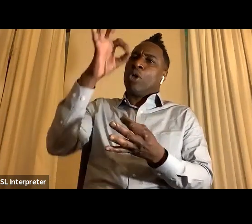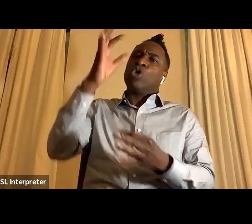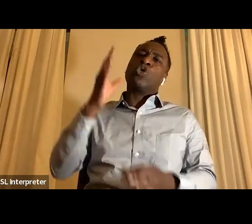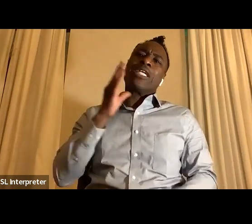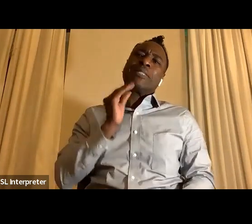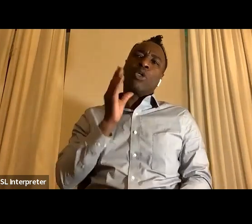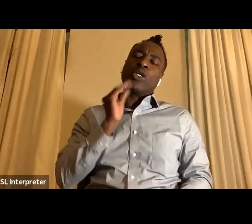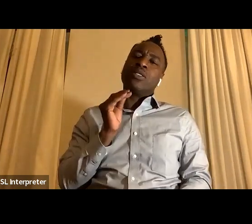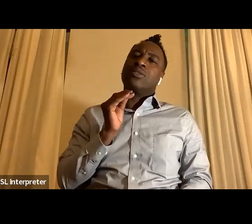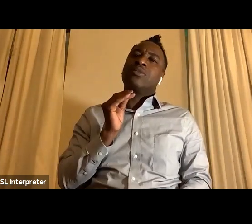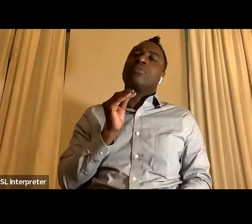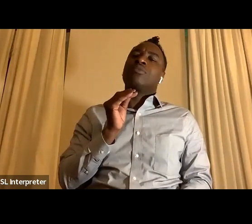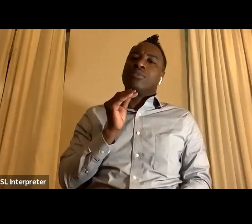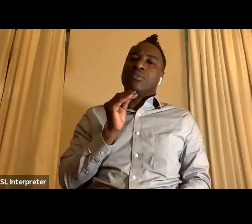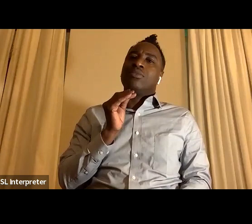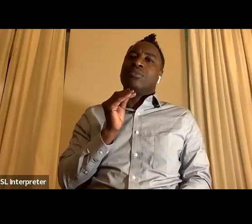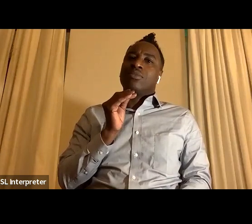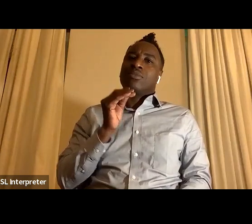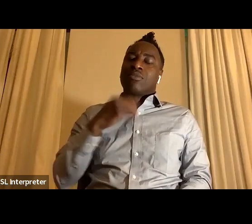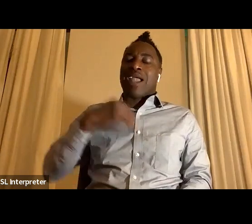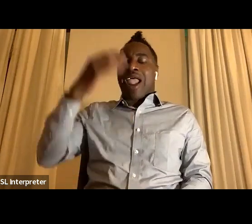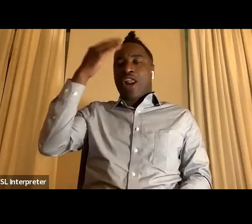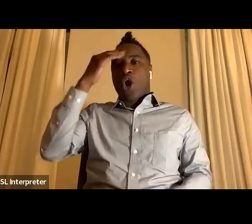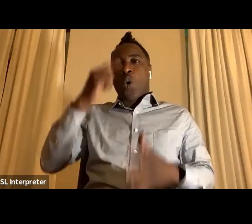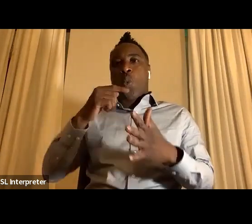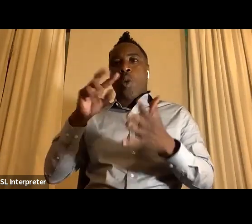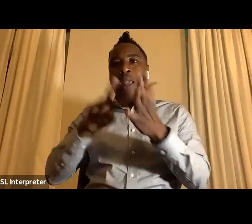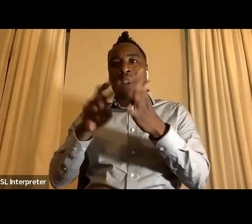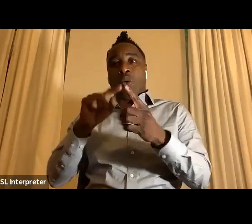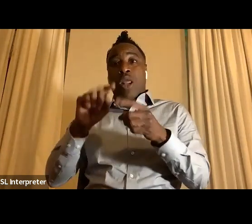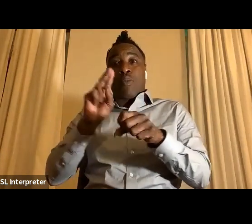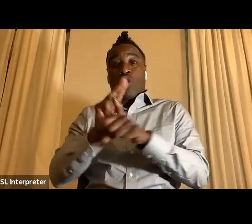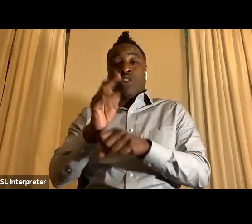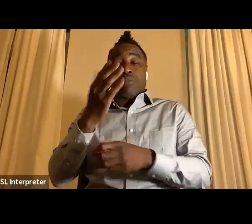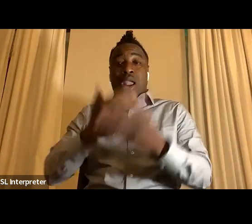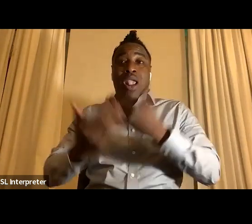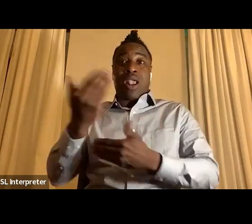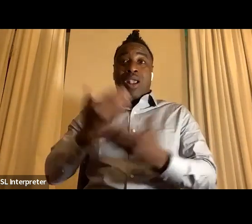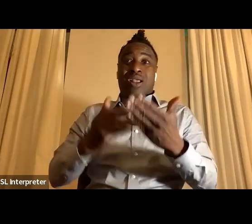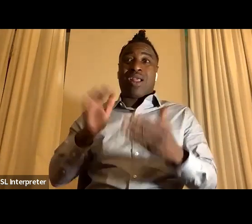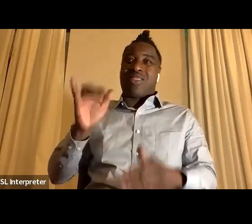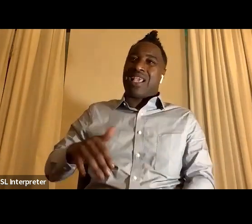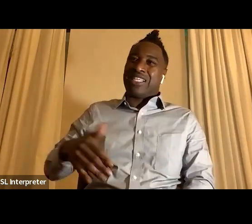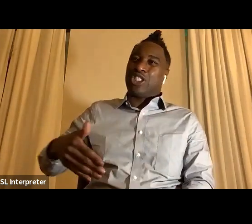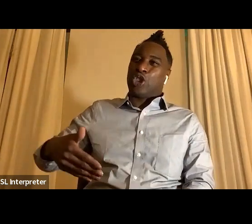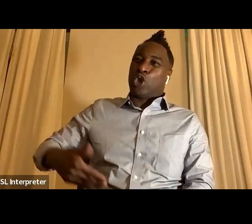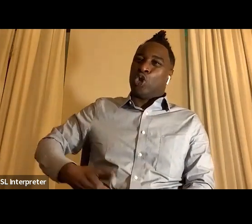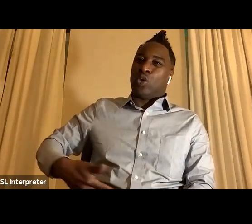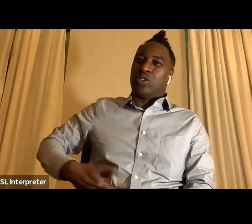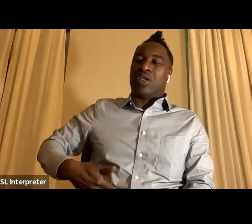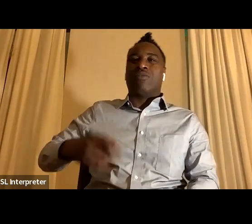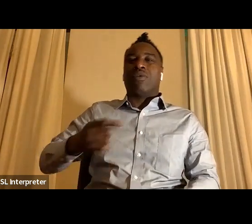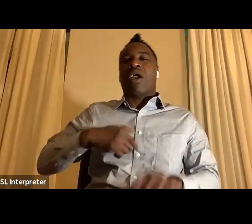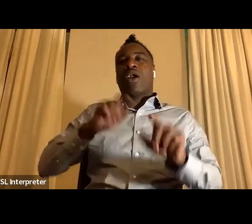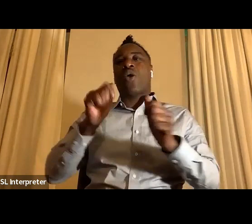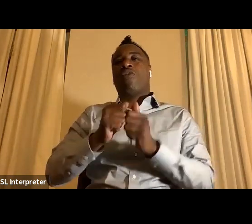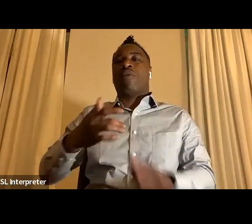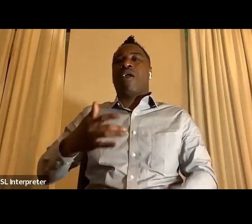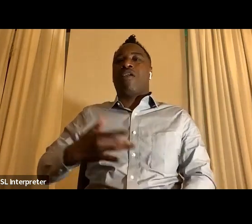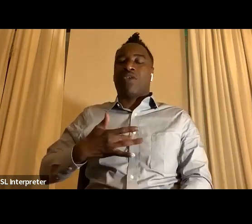yes I know me when I use the my hands, it's like intuitive. And I just I go in my field and I feel like I'm doing that.